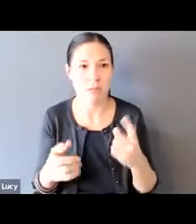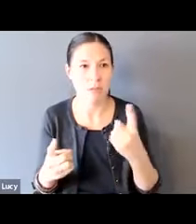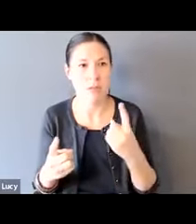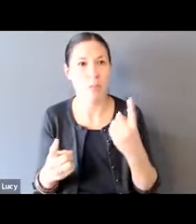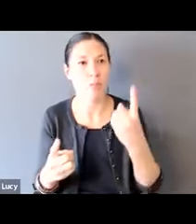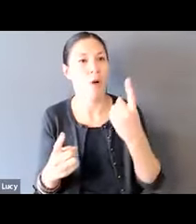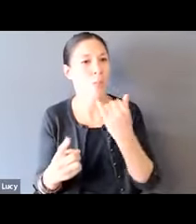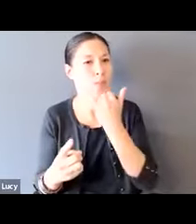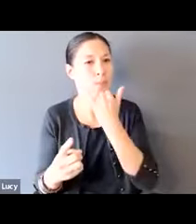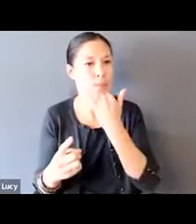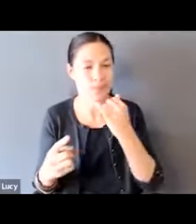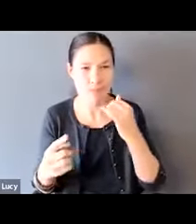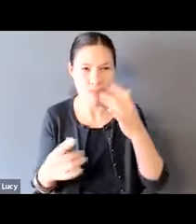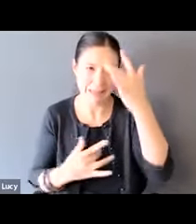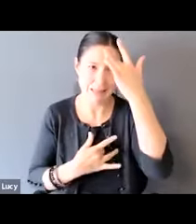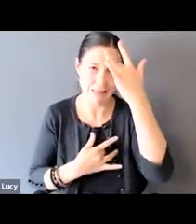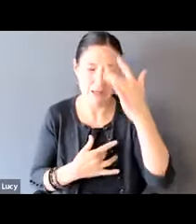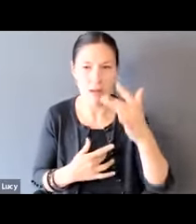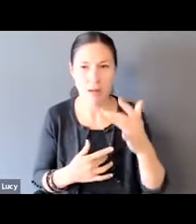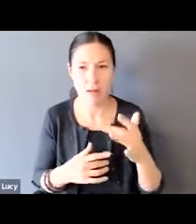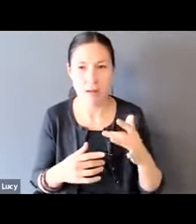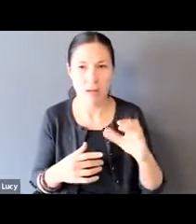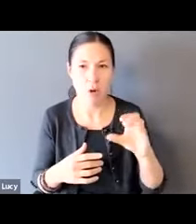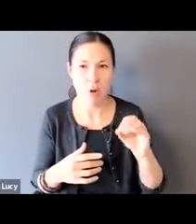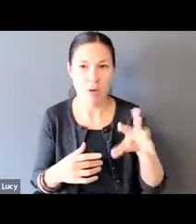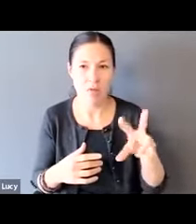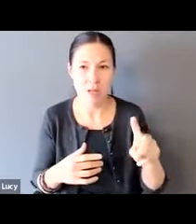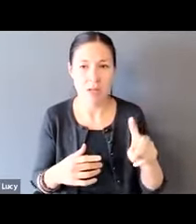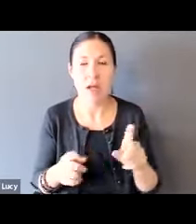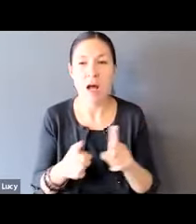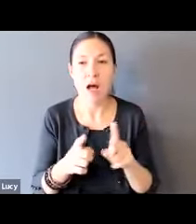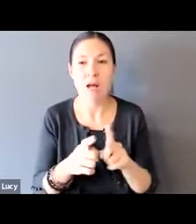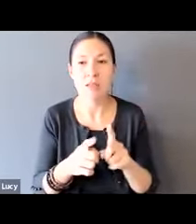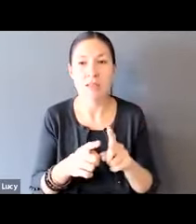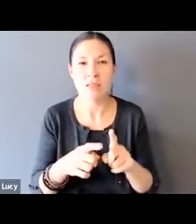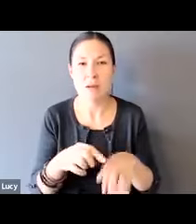Also try to limit your visits to less than 2 hours at a time, and still maintain all